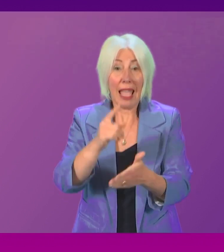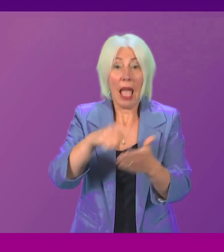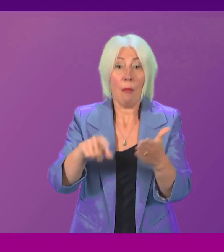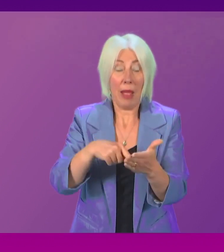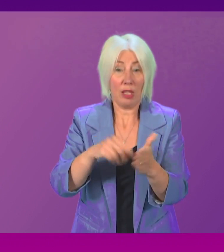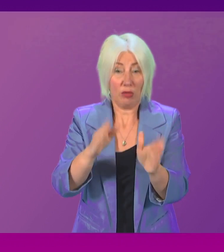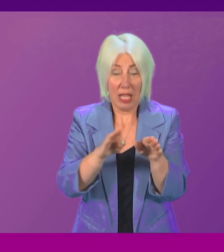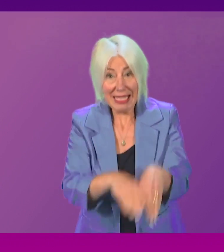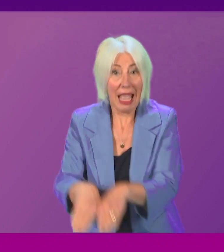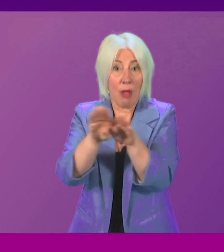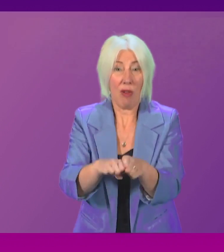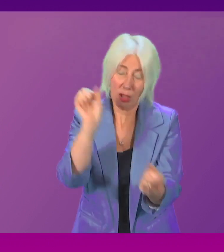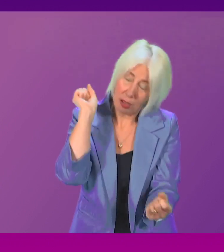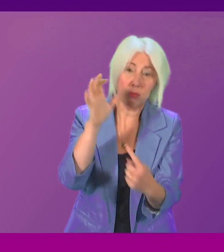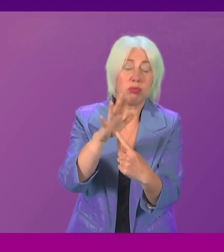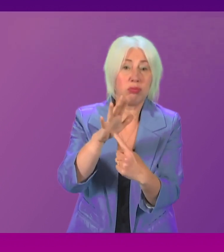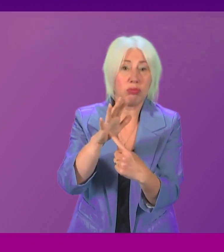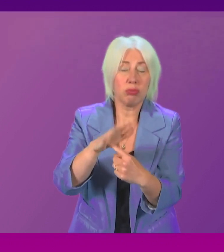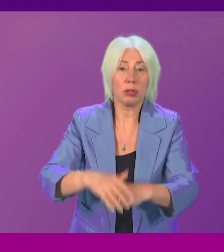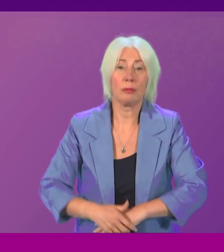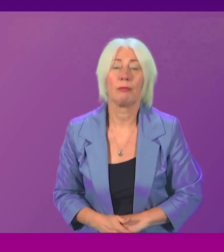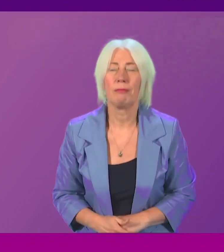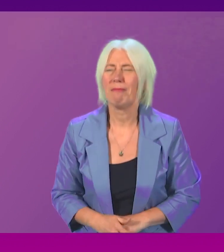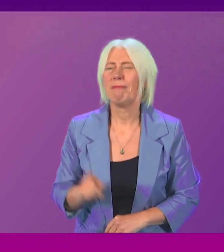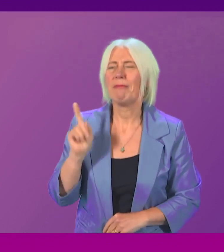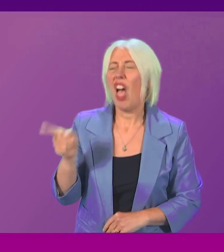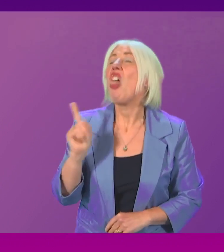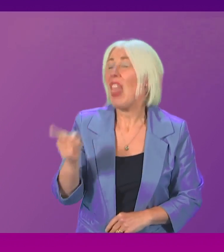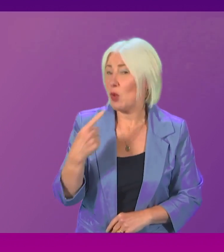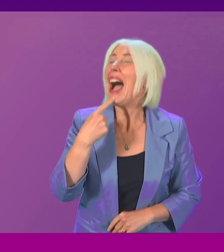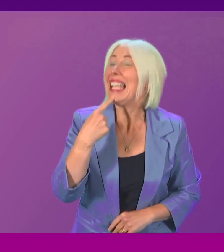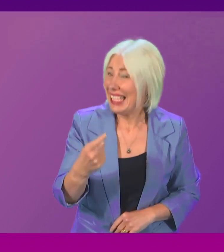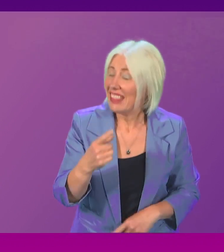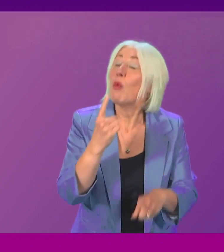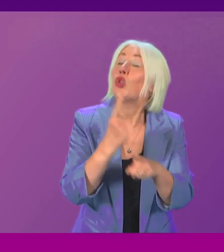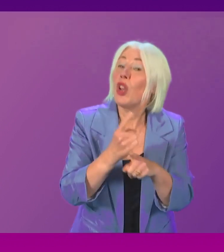That was about the Conservatives at Westminster.